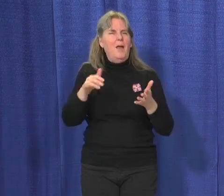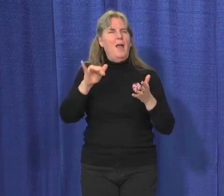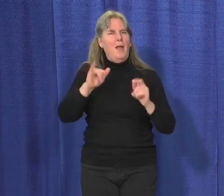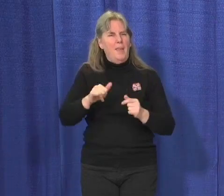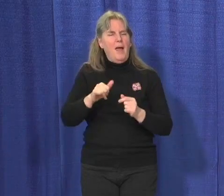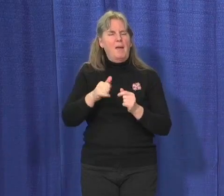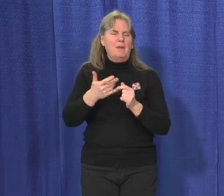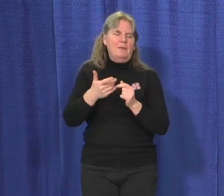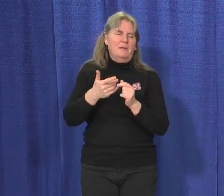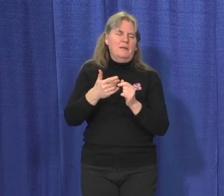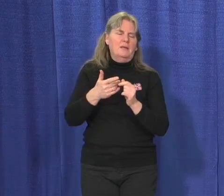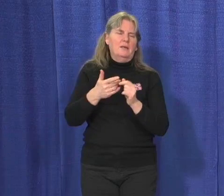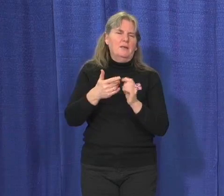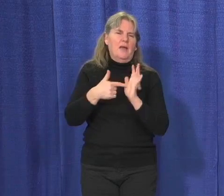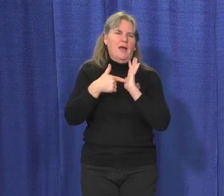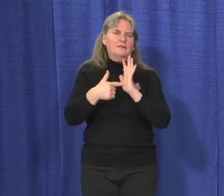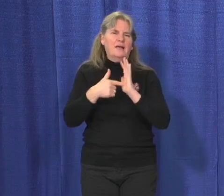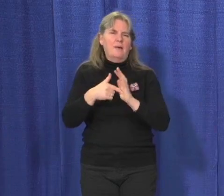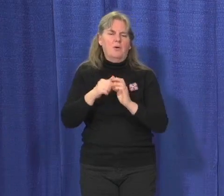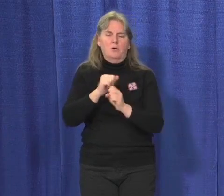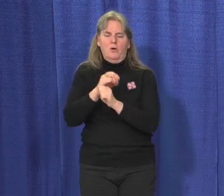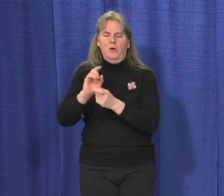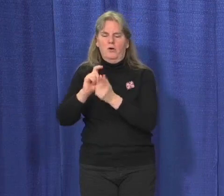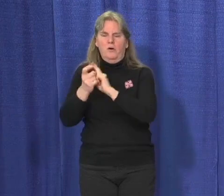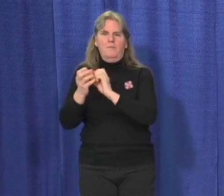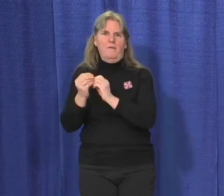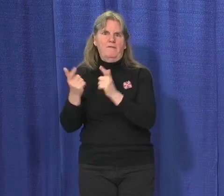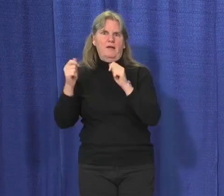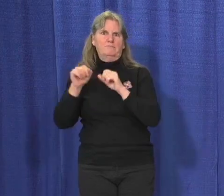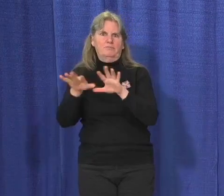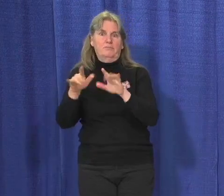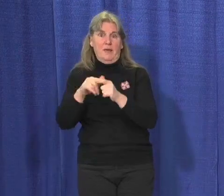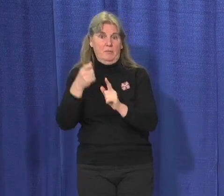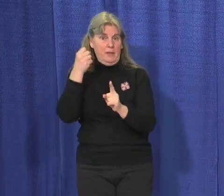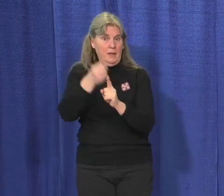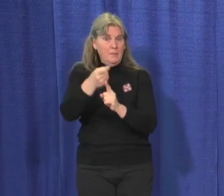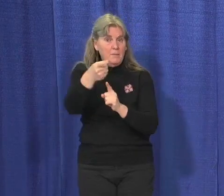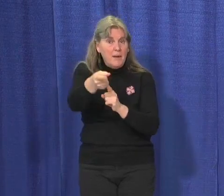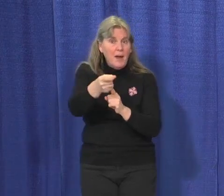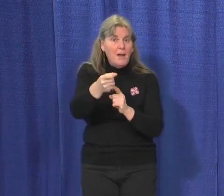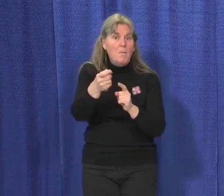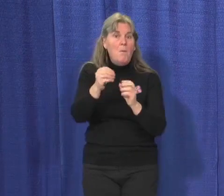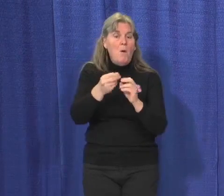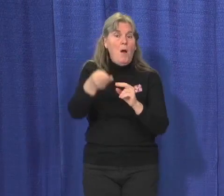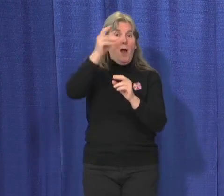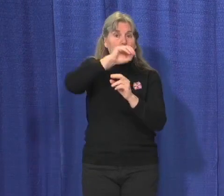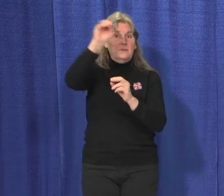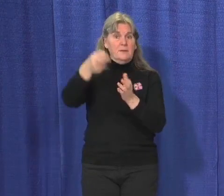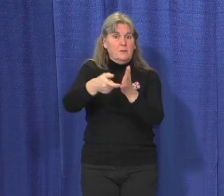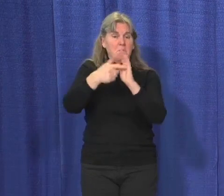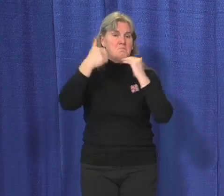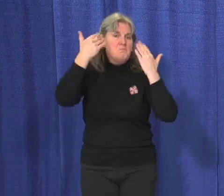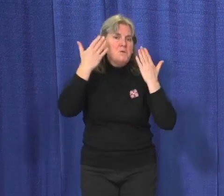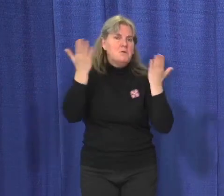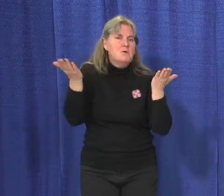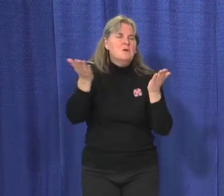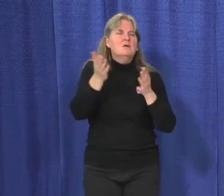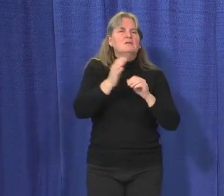variants or notch. There are lots of things in the mix including, although we've